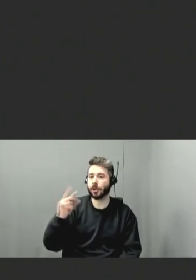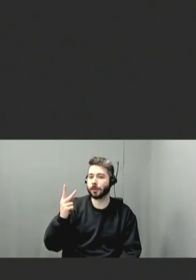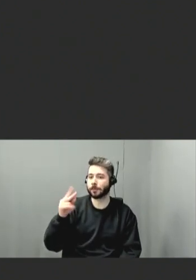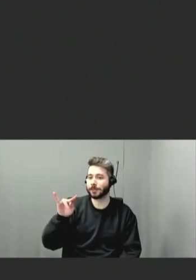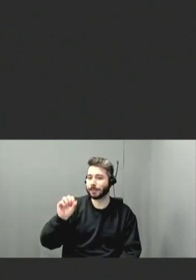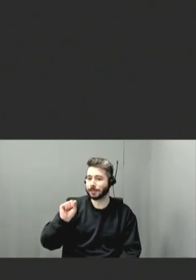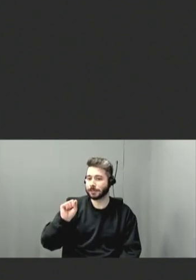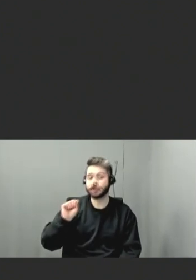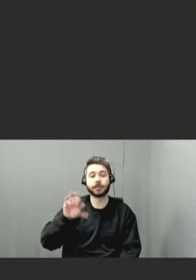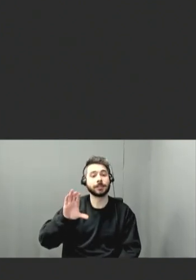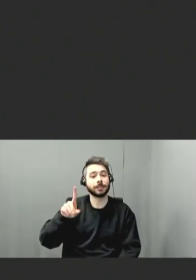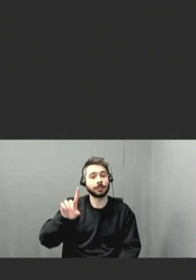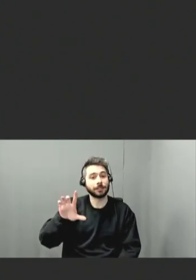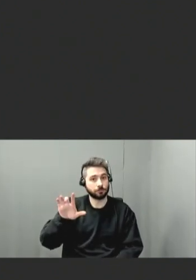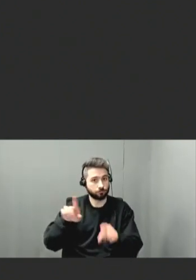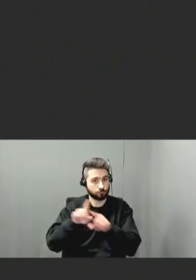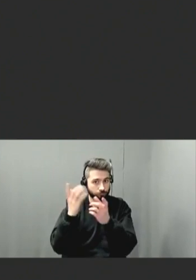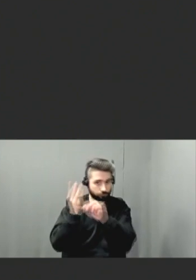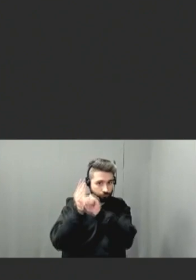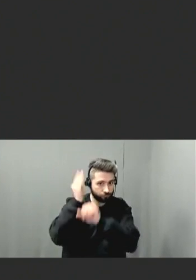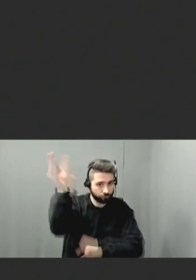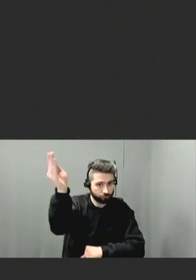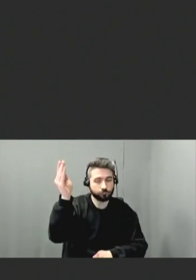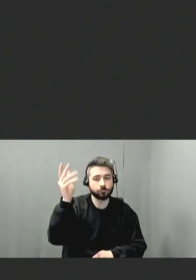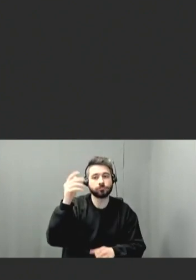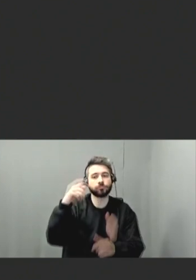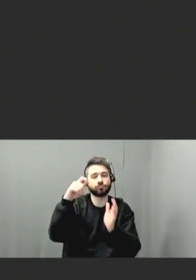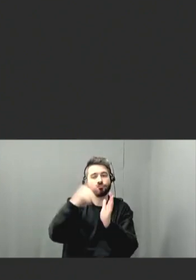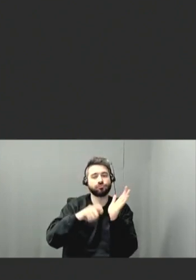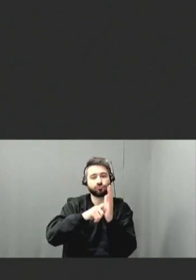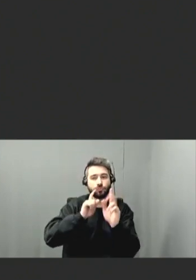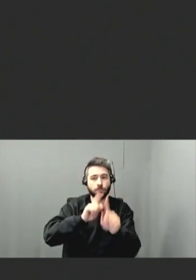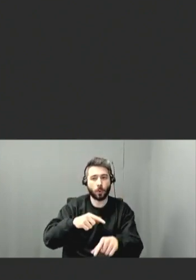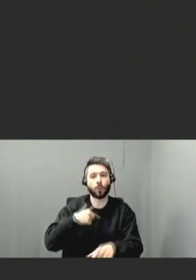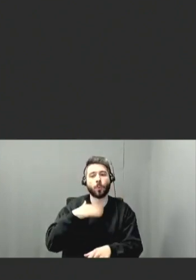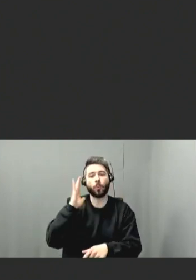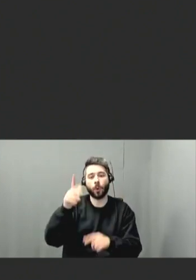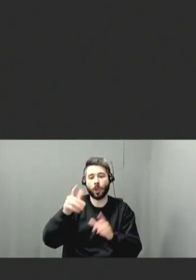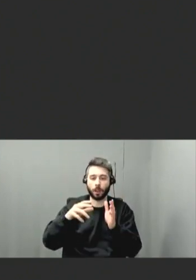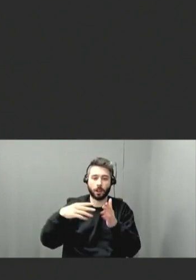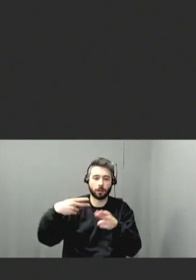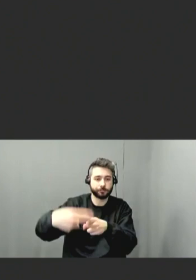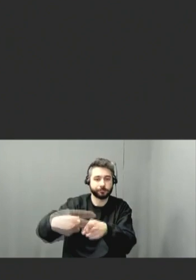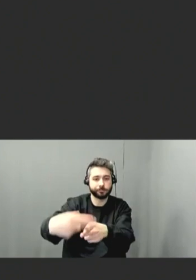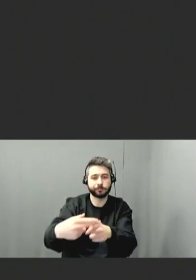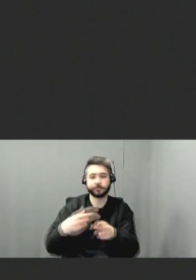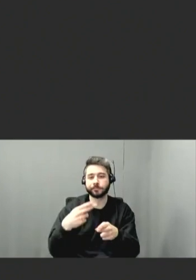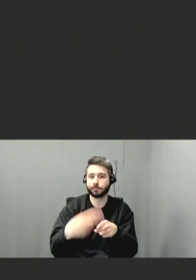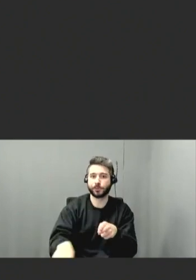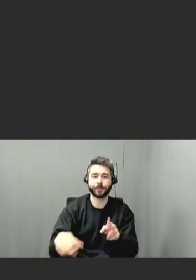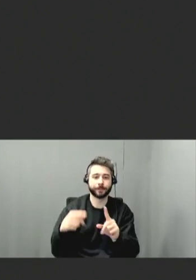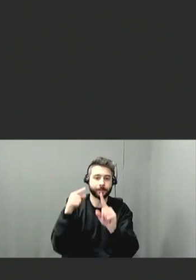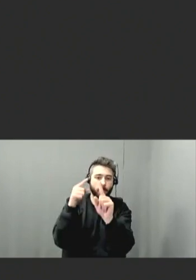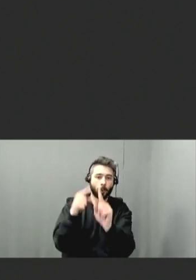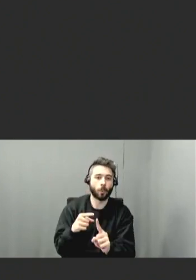CDC has also submitted a written report so I will highlight just a couple of brief points.